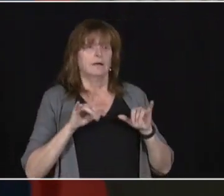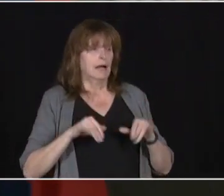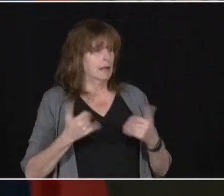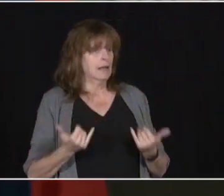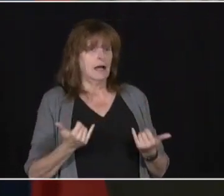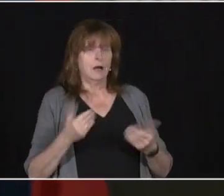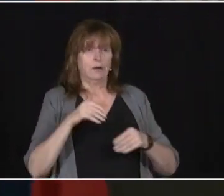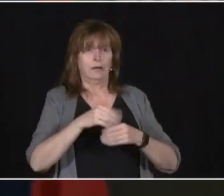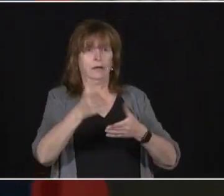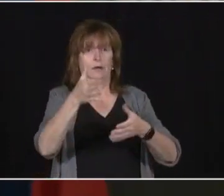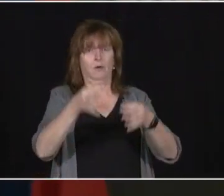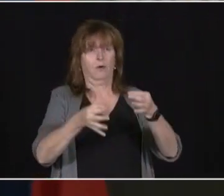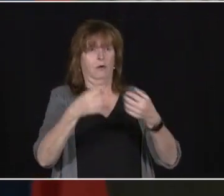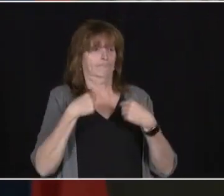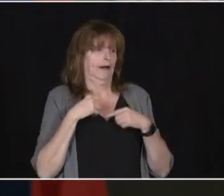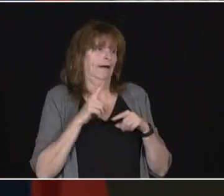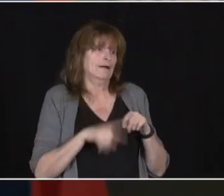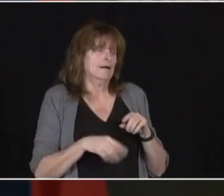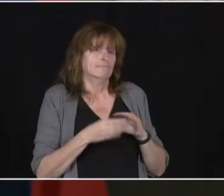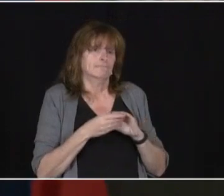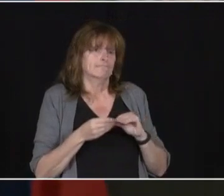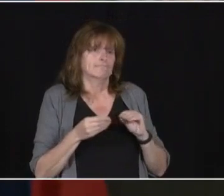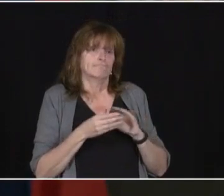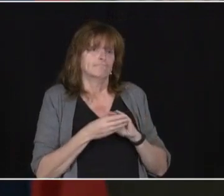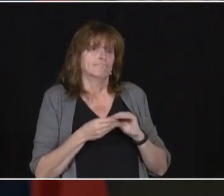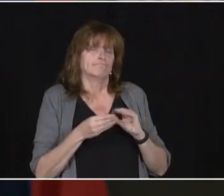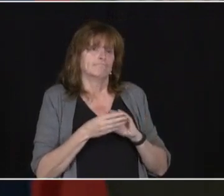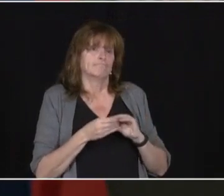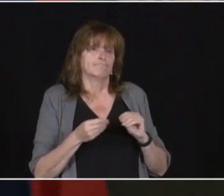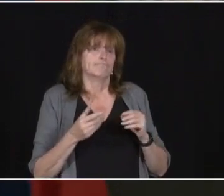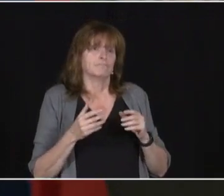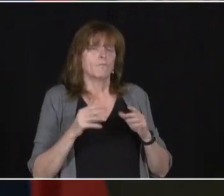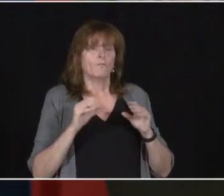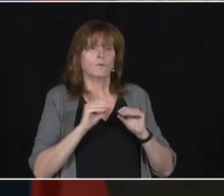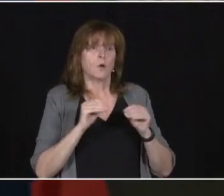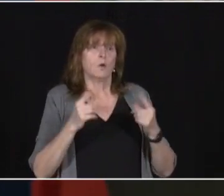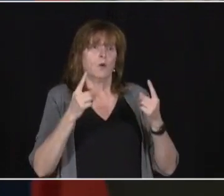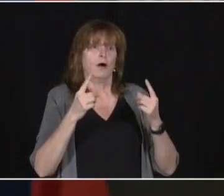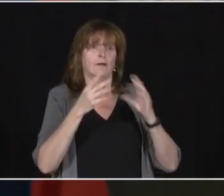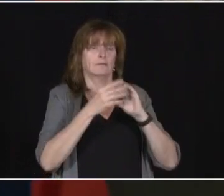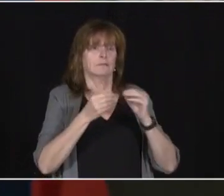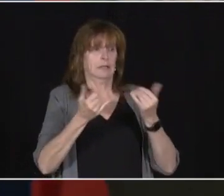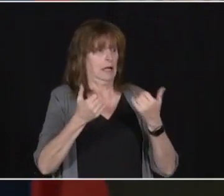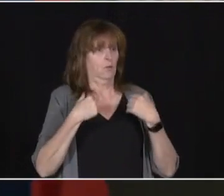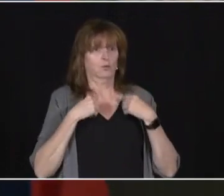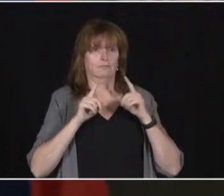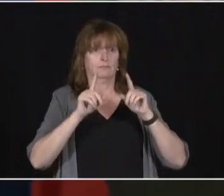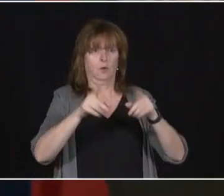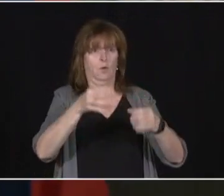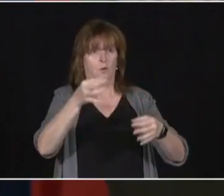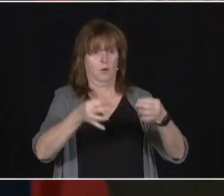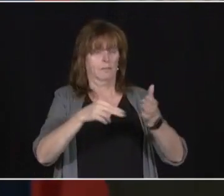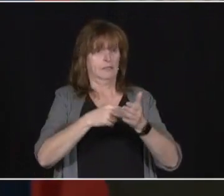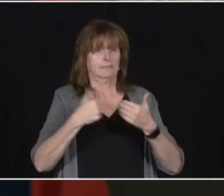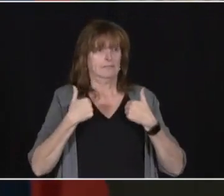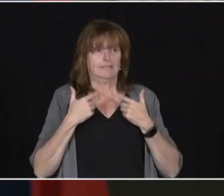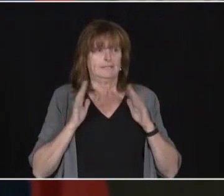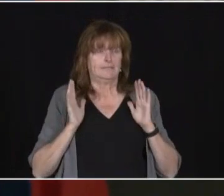Anything in front of the courts I cannot answer, no other elected official can answer that Wallace in front of the court. My next question